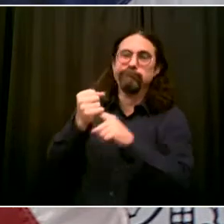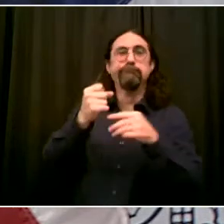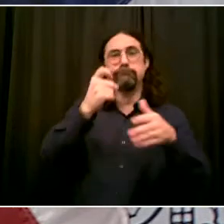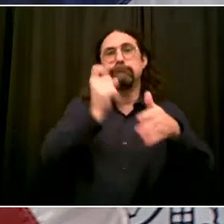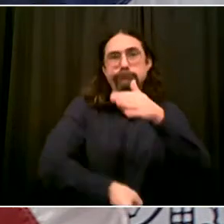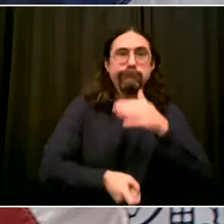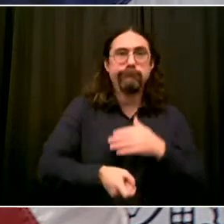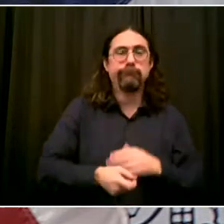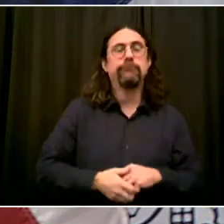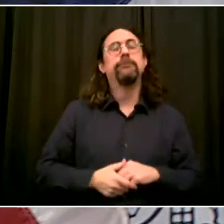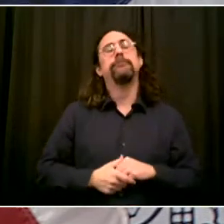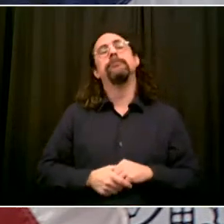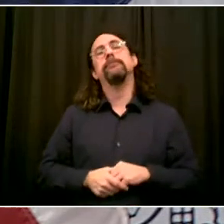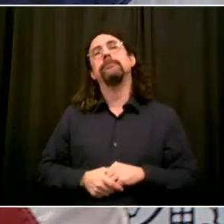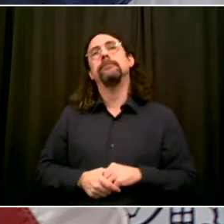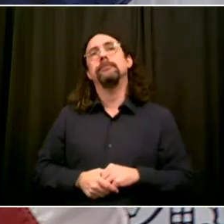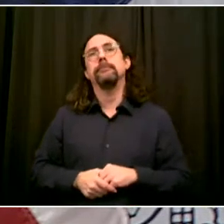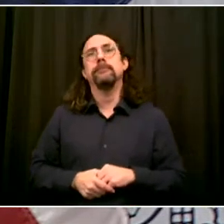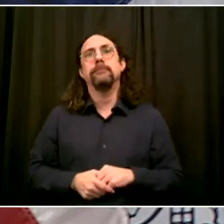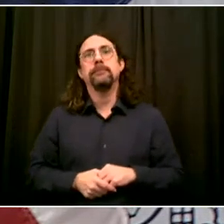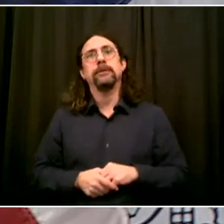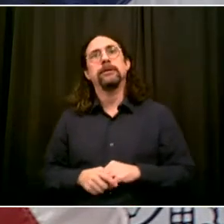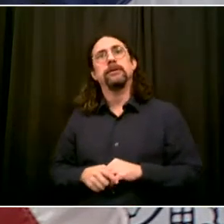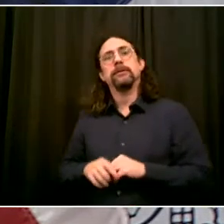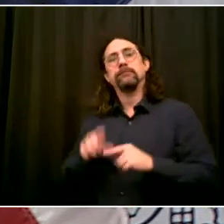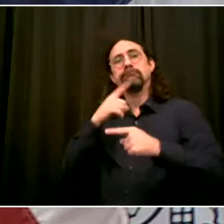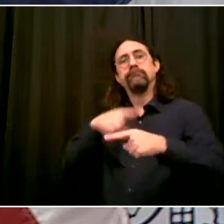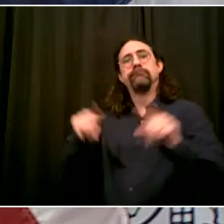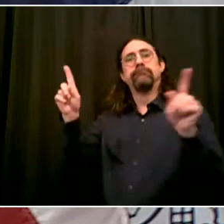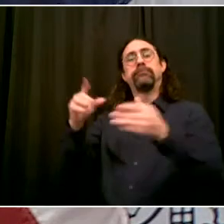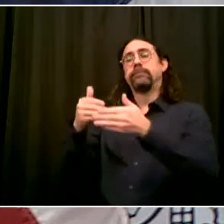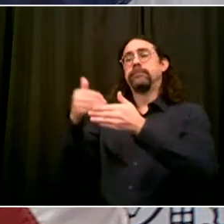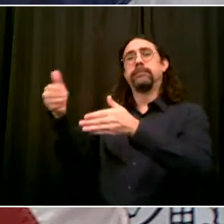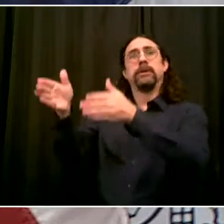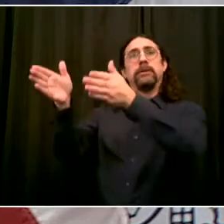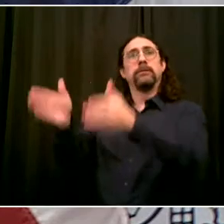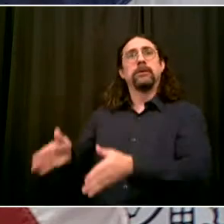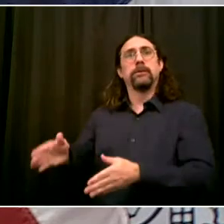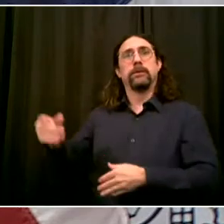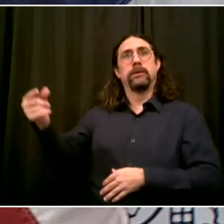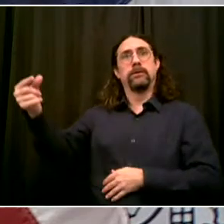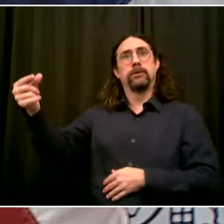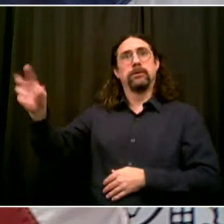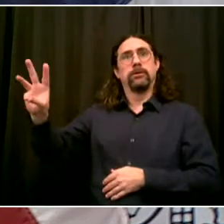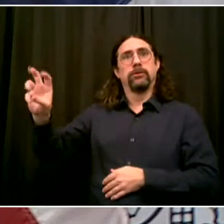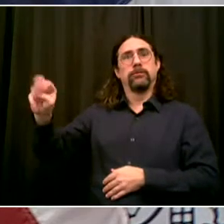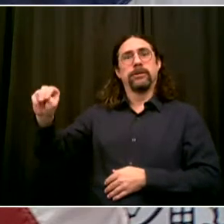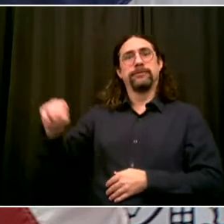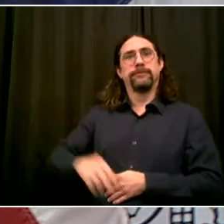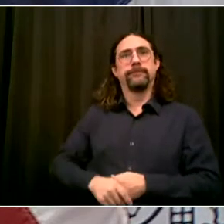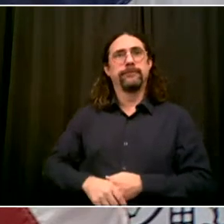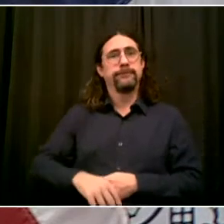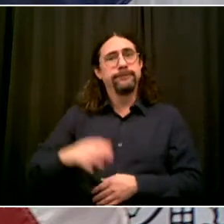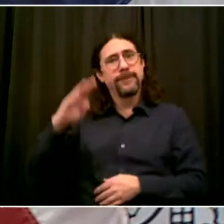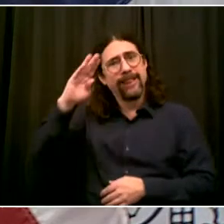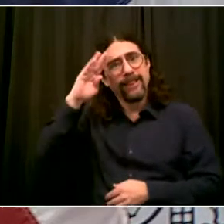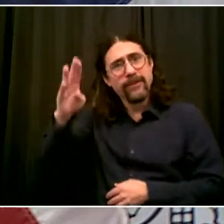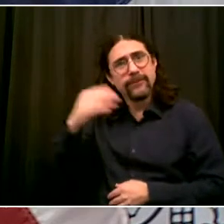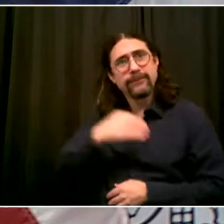GO AHEAD. THE NEXT IS GWEN FROM WNYC. HEY, MR.